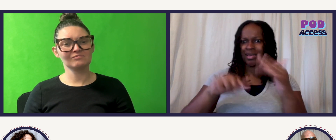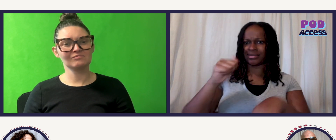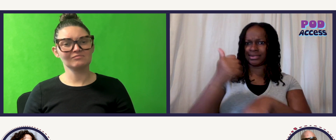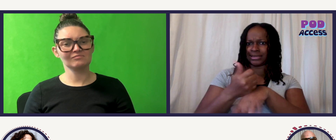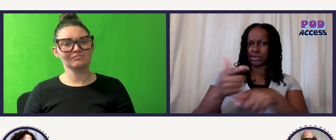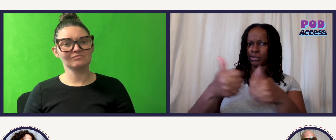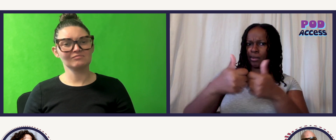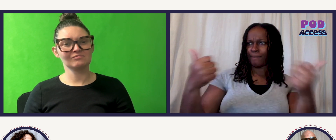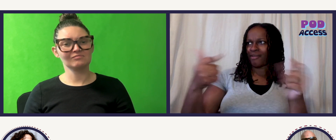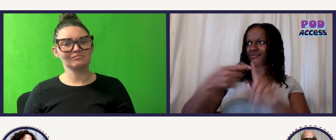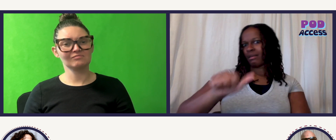What sets you apart from other podcasts?